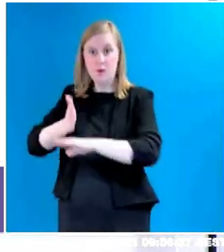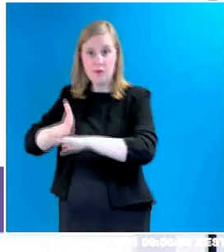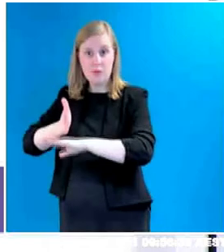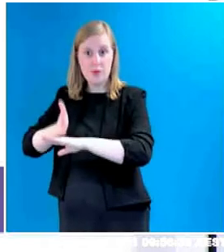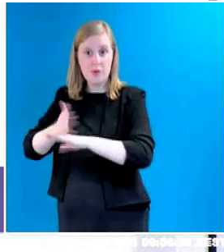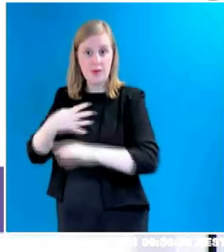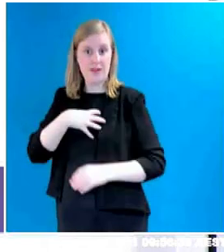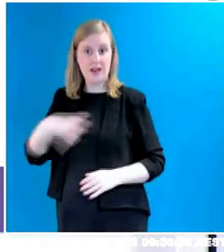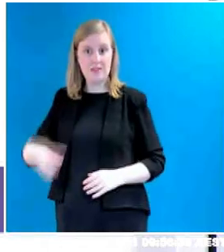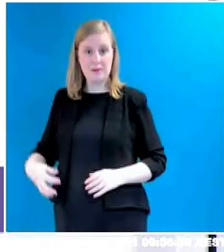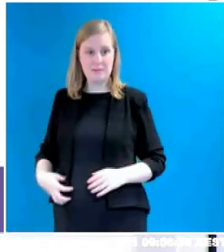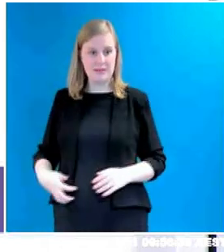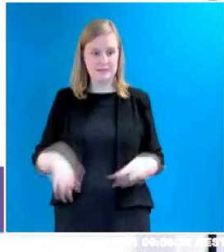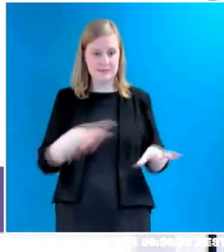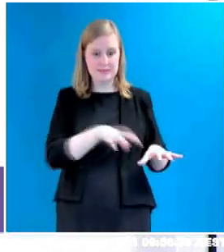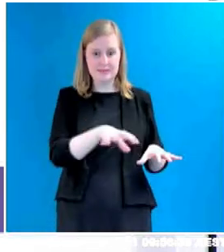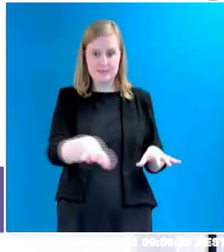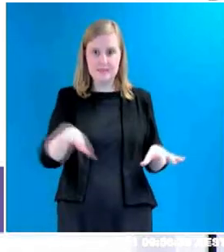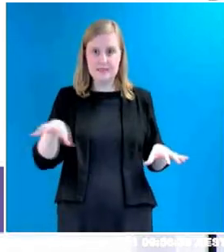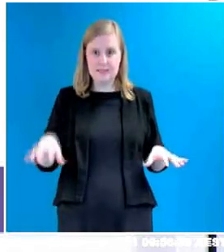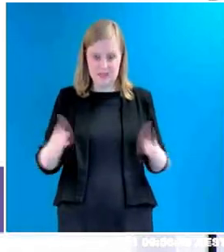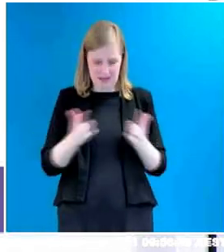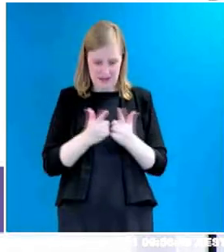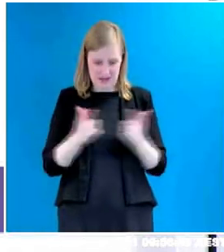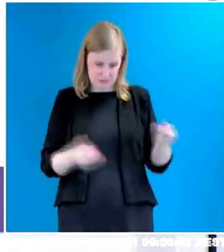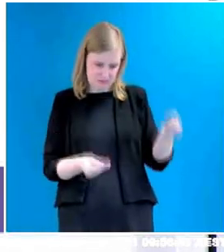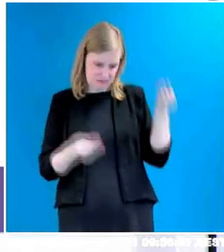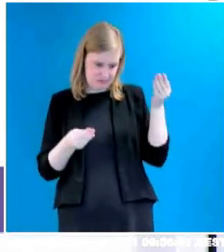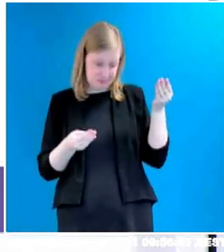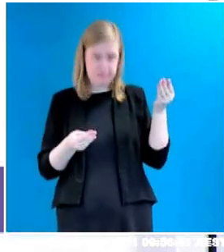rights in the Act, you have to work out what they mean.